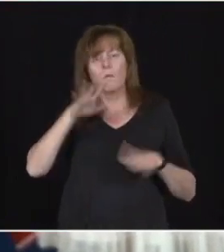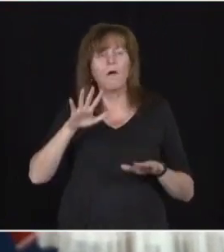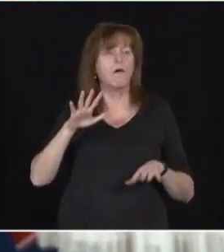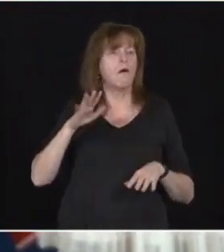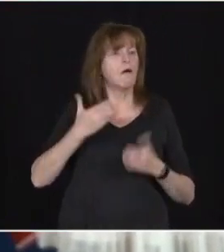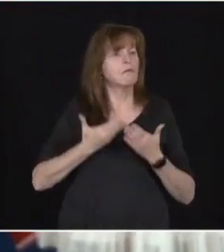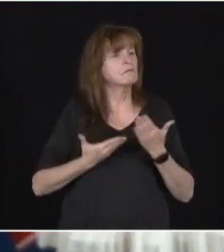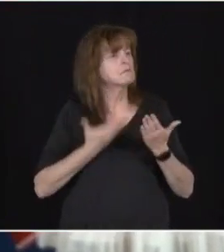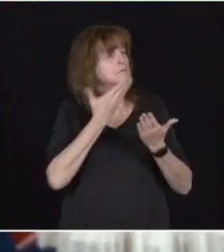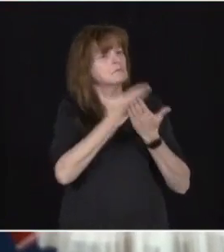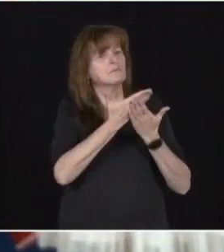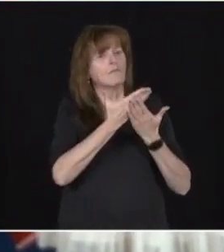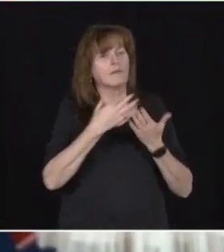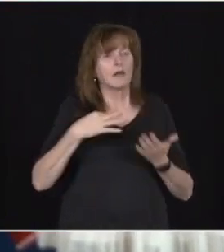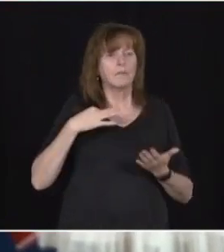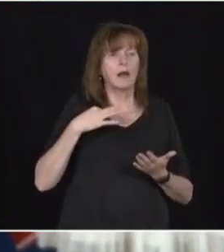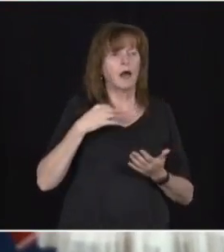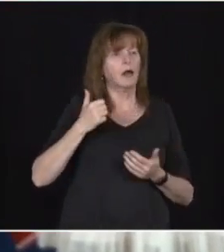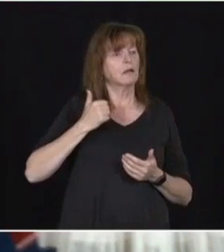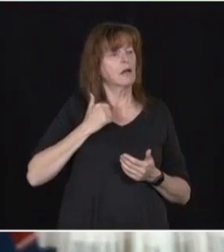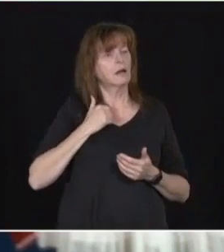commercial rent assistance